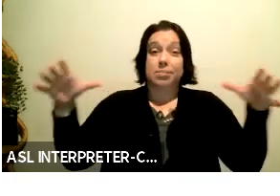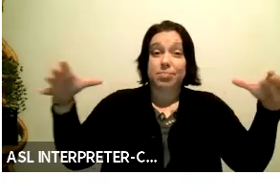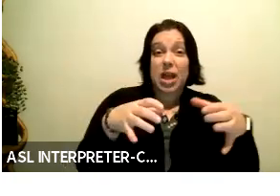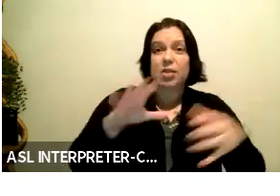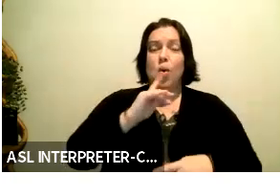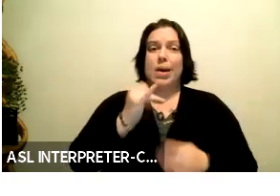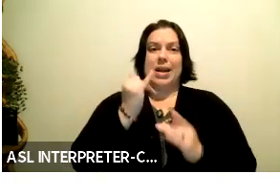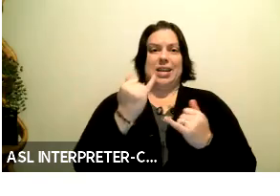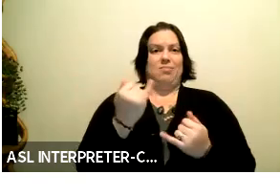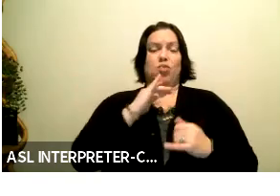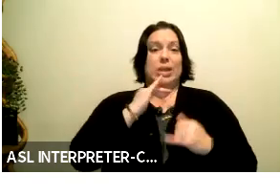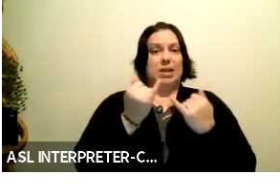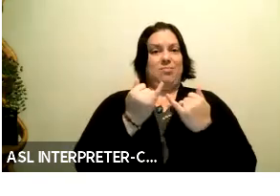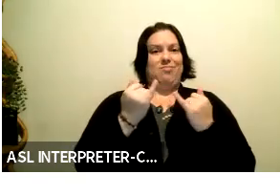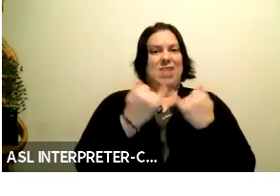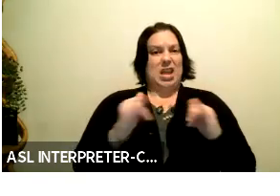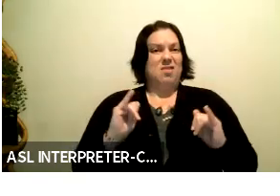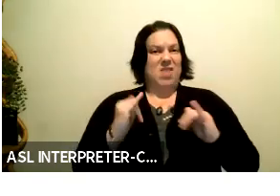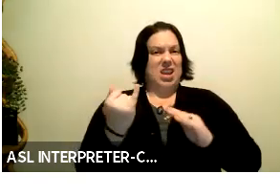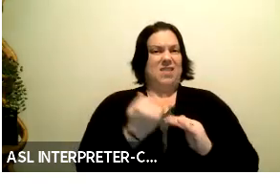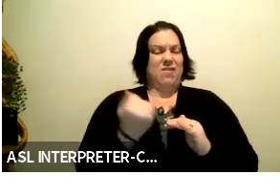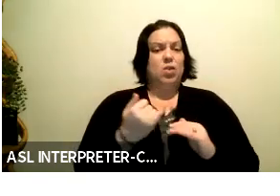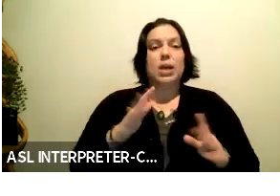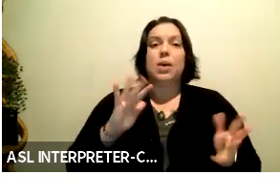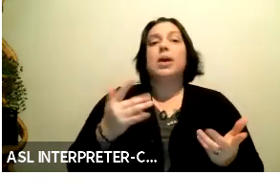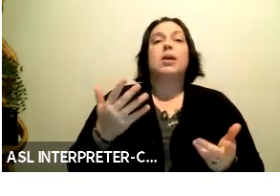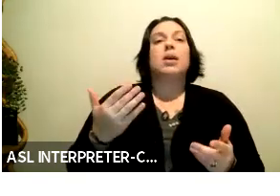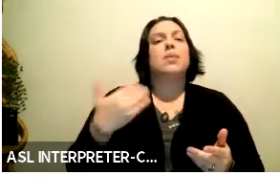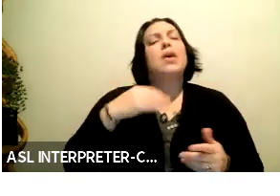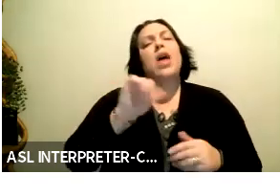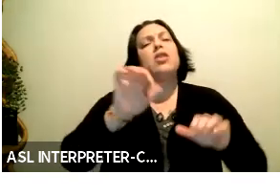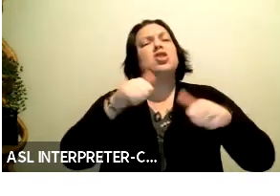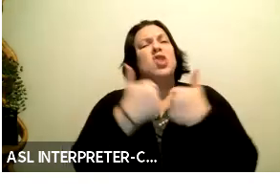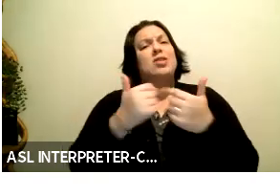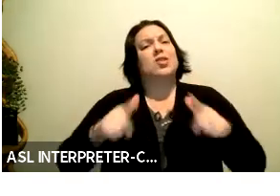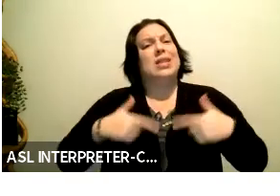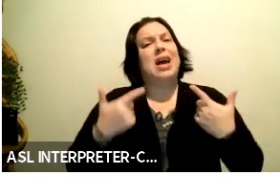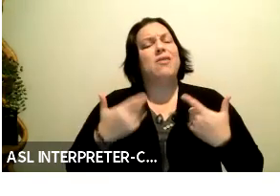is affecting us and other challenges in our lives, we're probably bringing more stress,